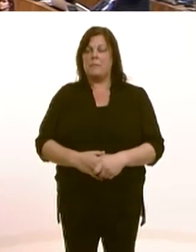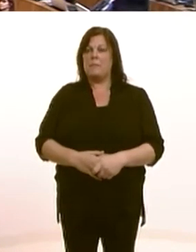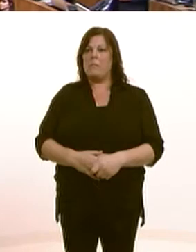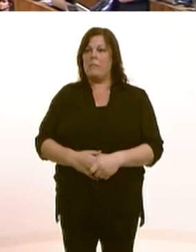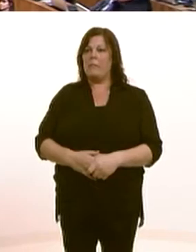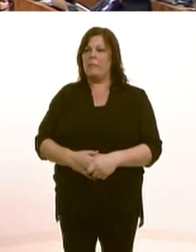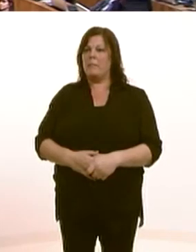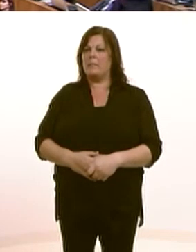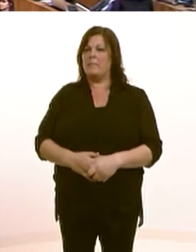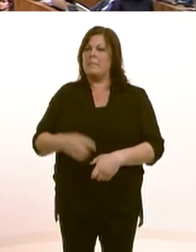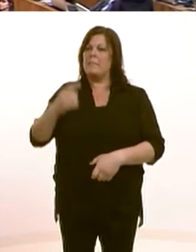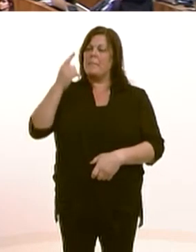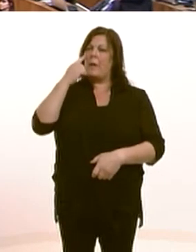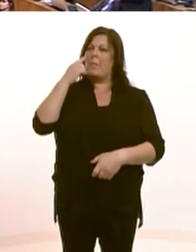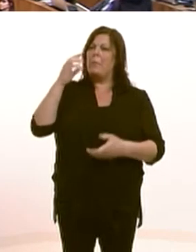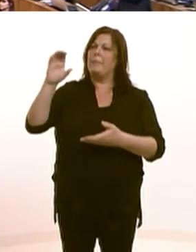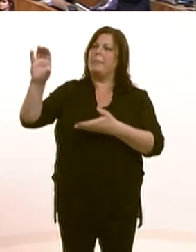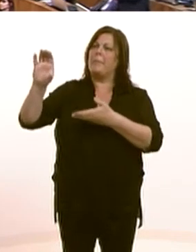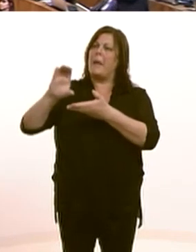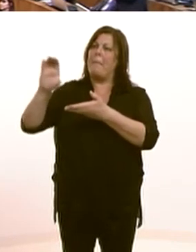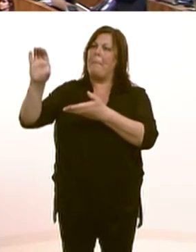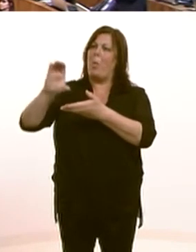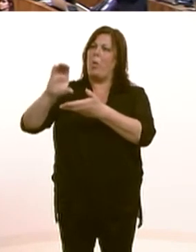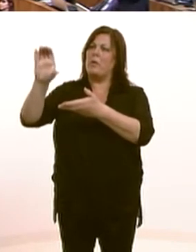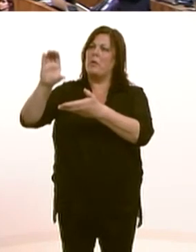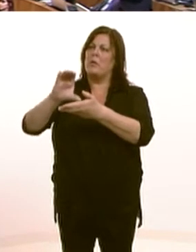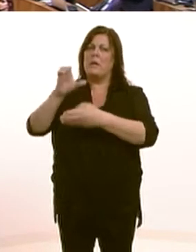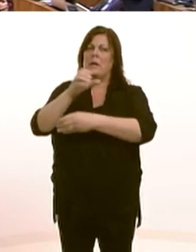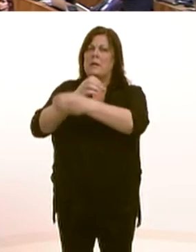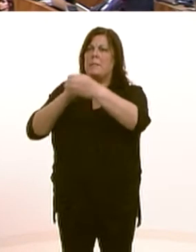Adam Price: I think that import substitution is probably going to become even more imperative,